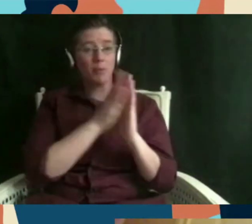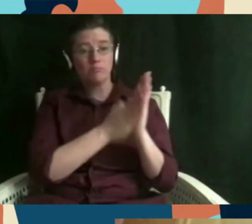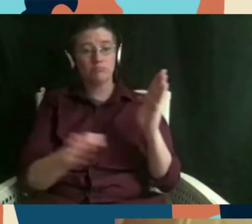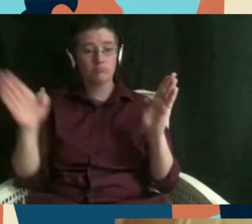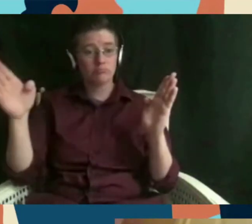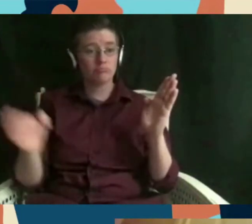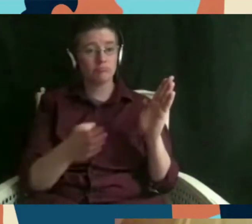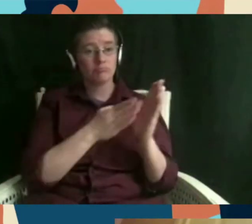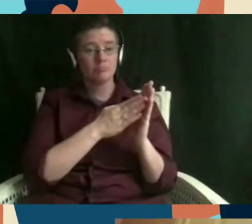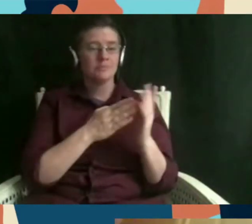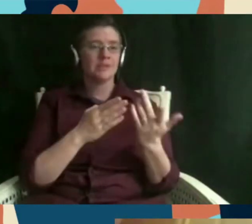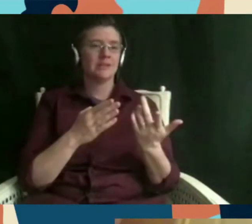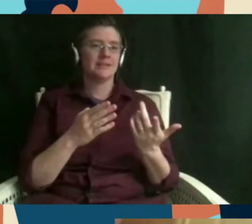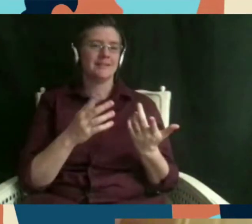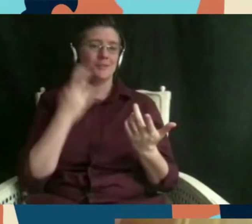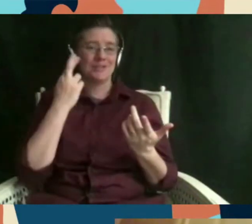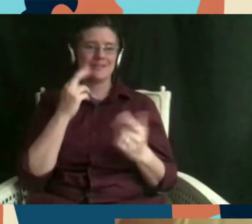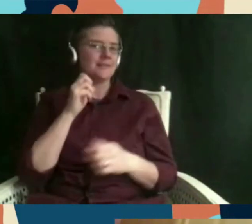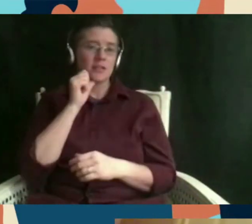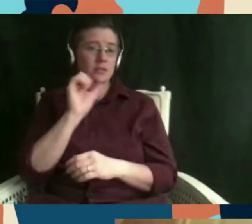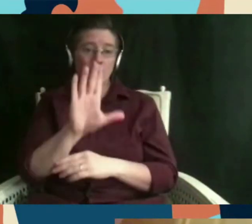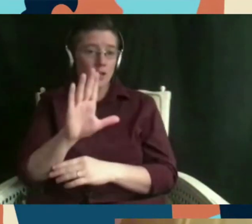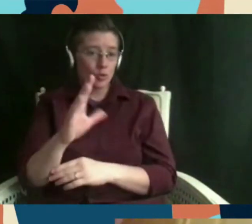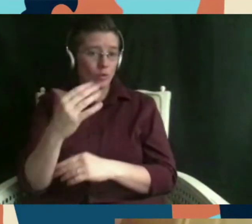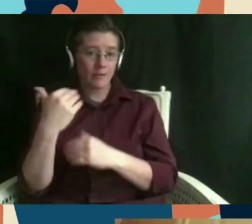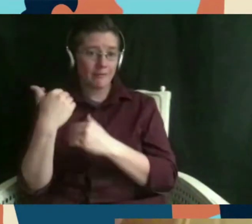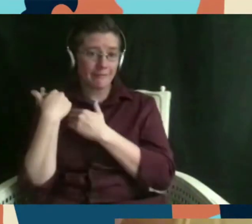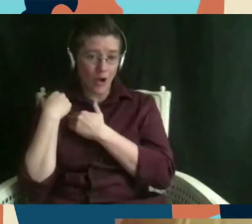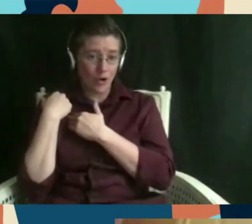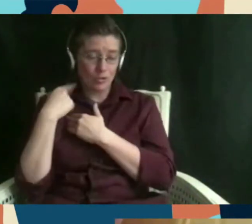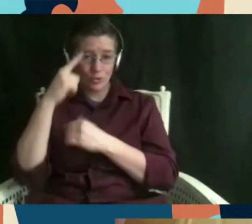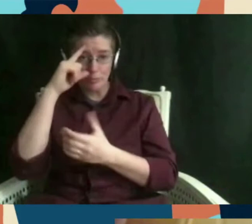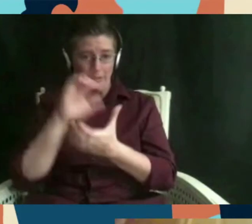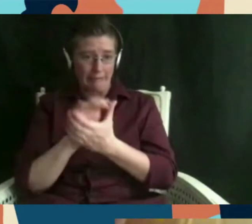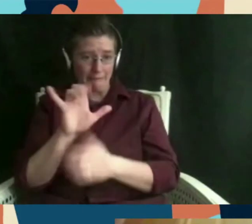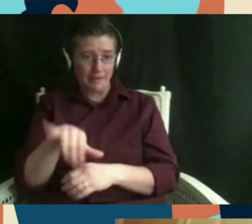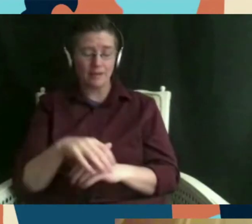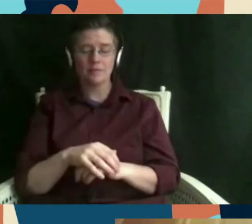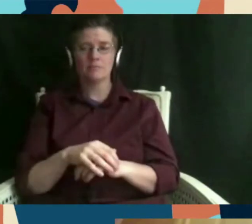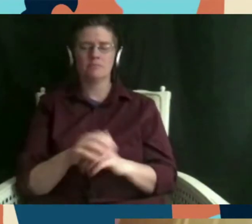your fault you believe that most of the time some people of course are stubborn and they just don't